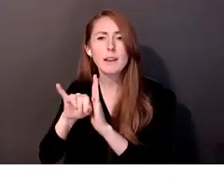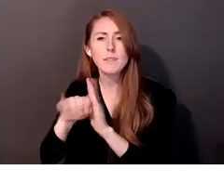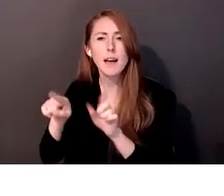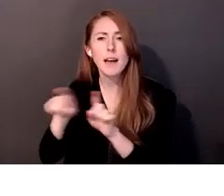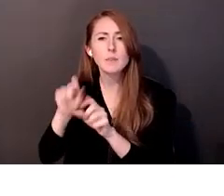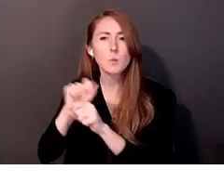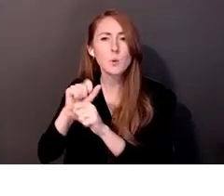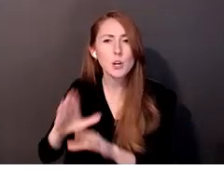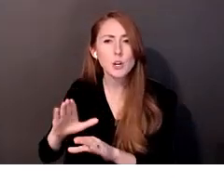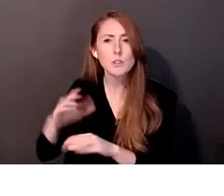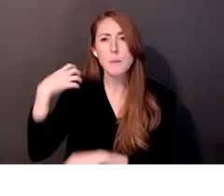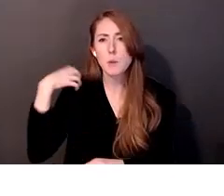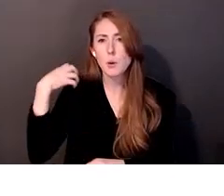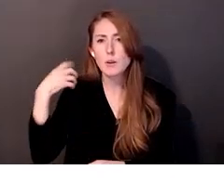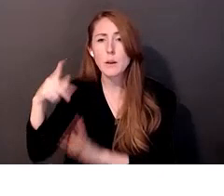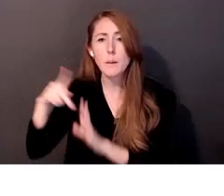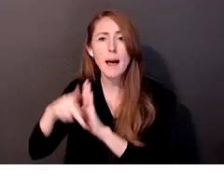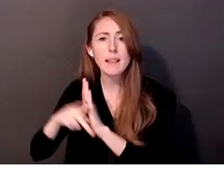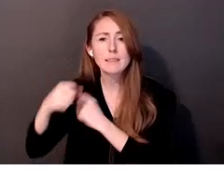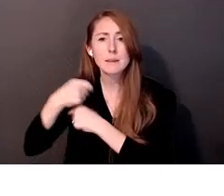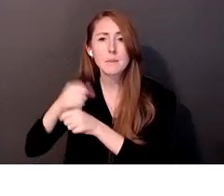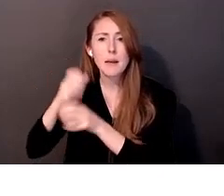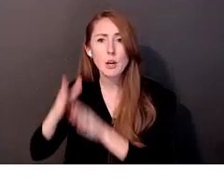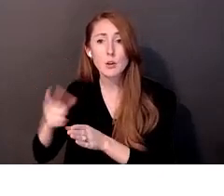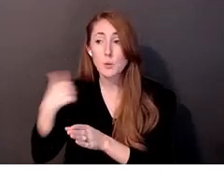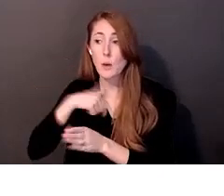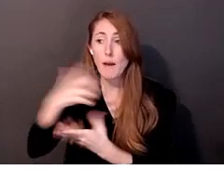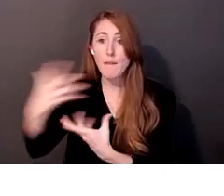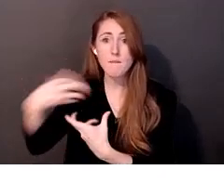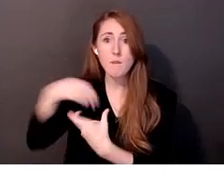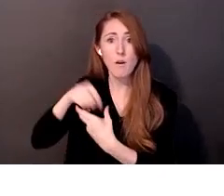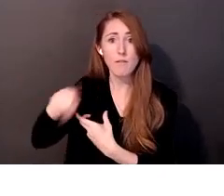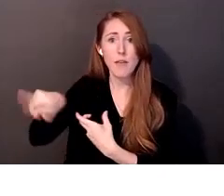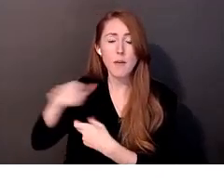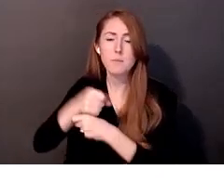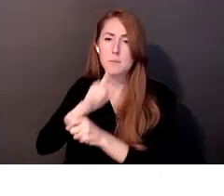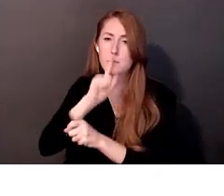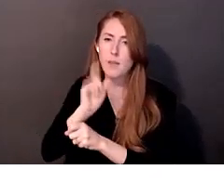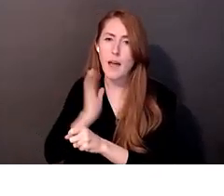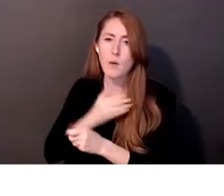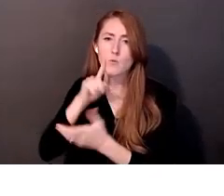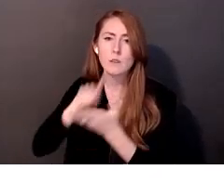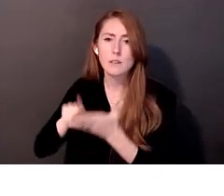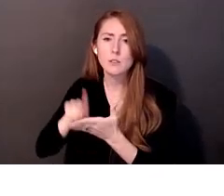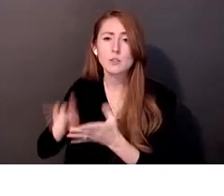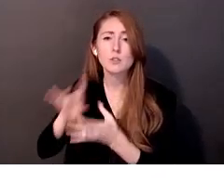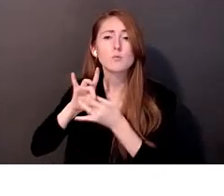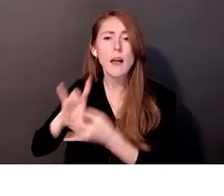And we involve them to ensure that our research is relevant and it's something that they would actually use.